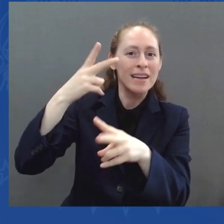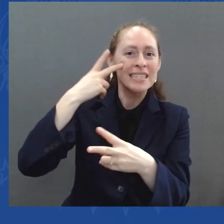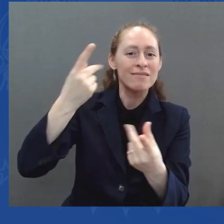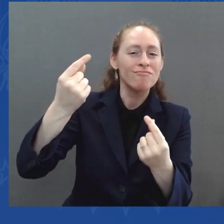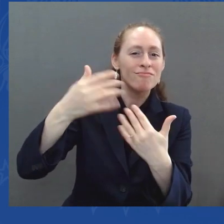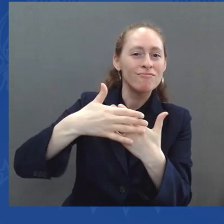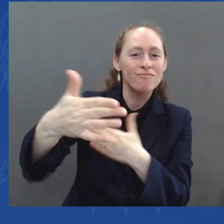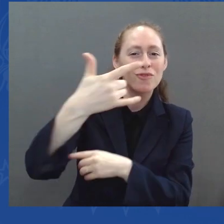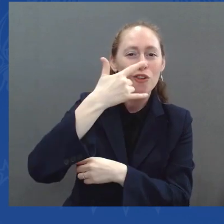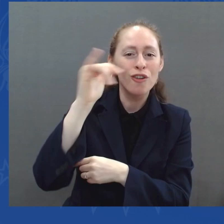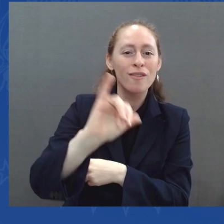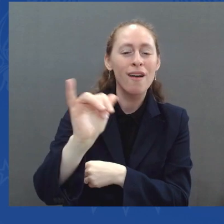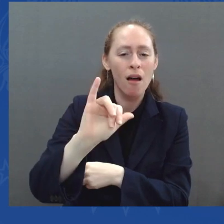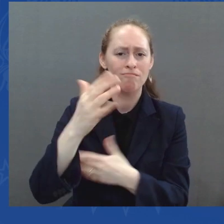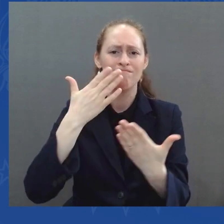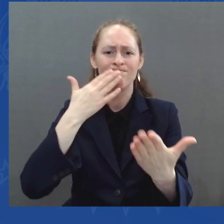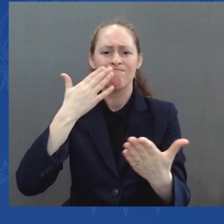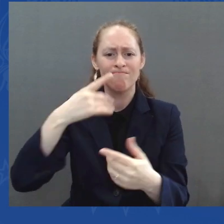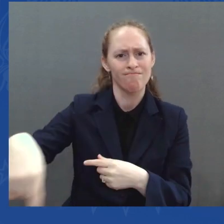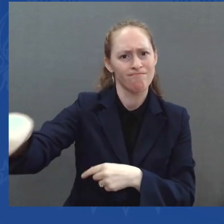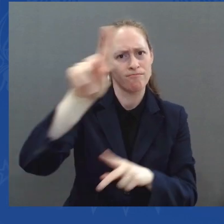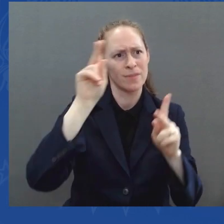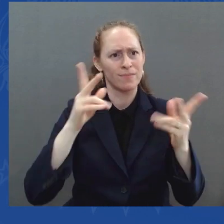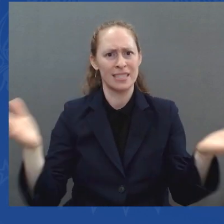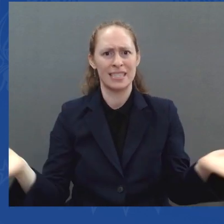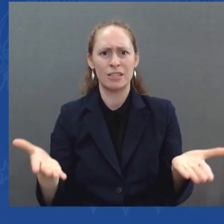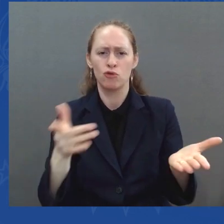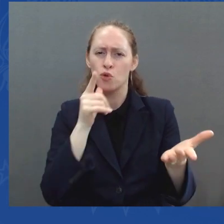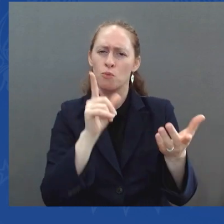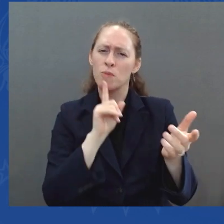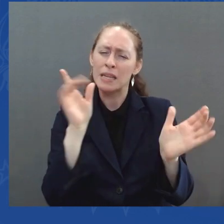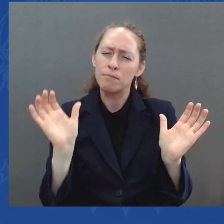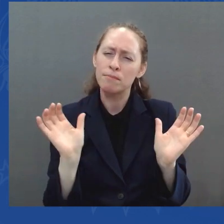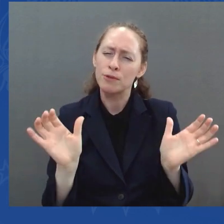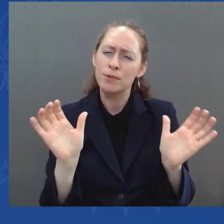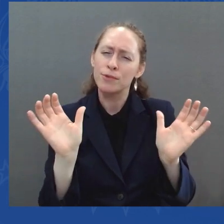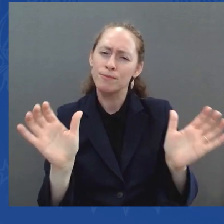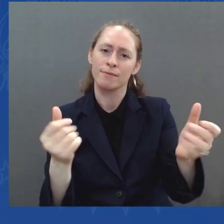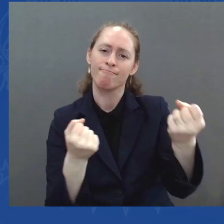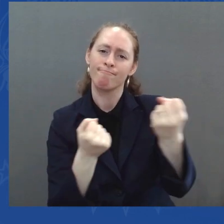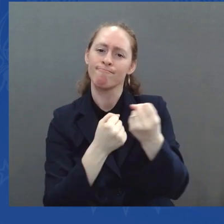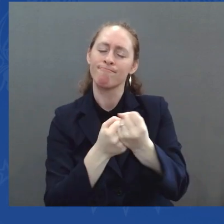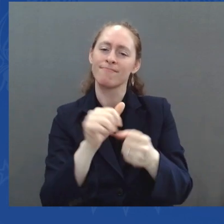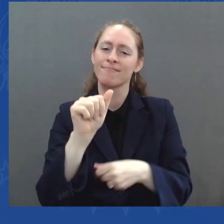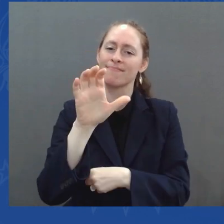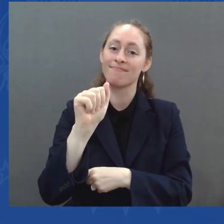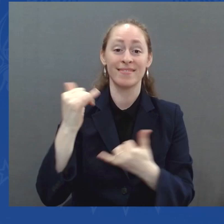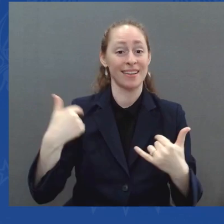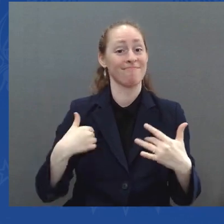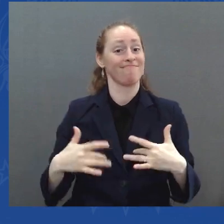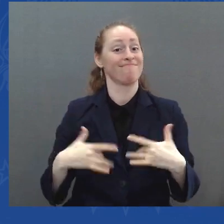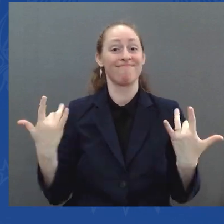to introduce the 46th President of the United States, Joe Biden.